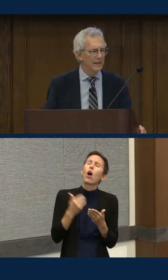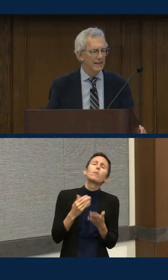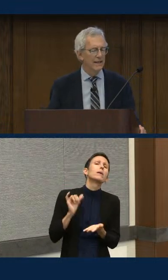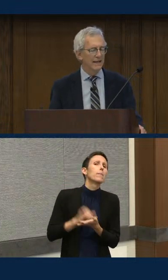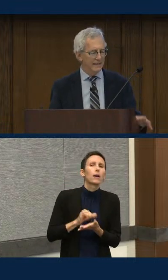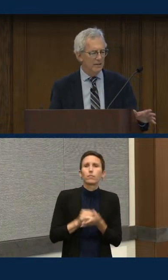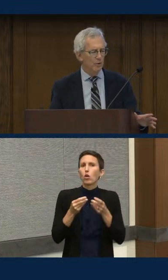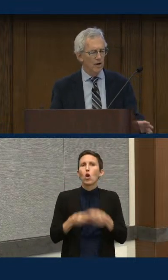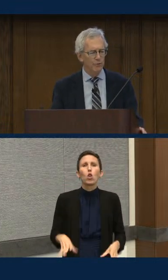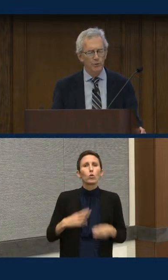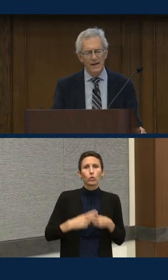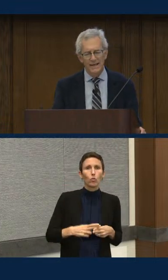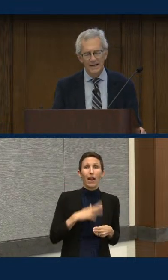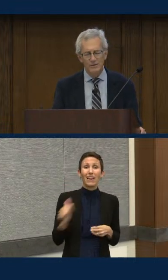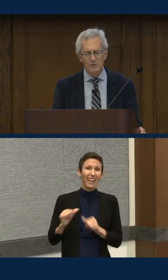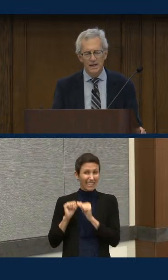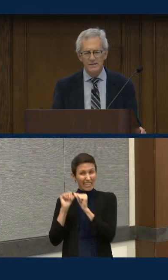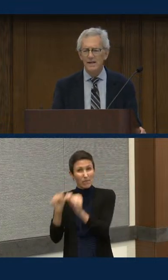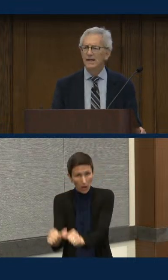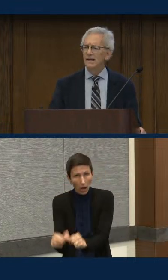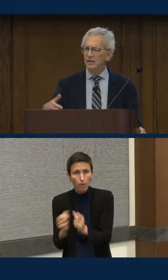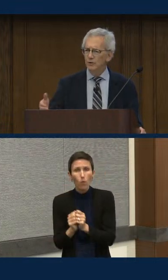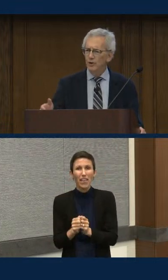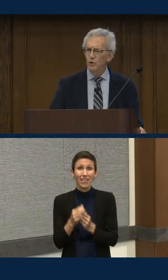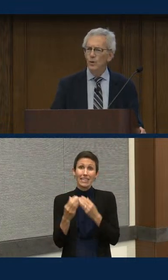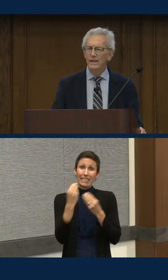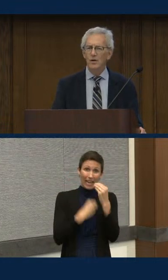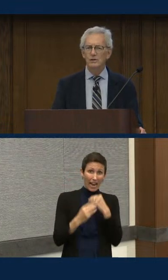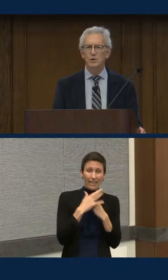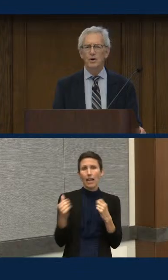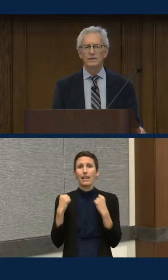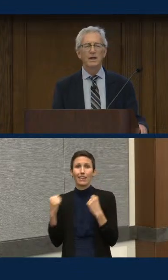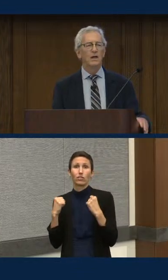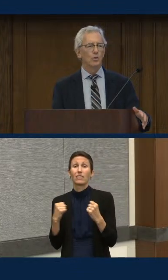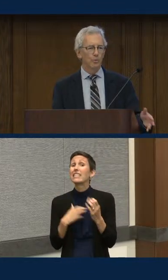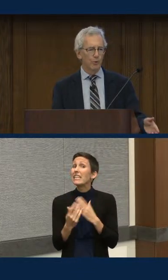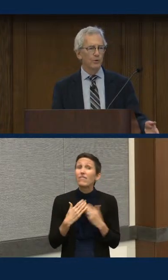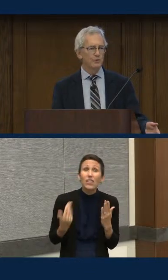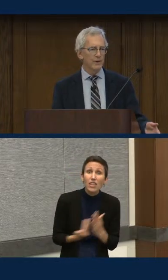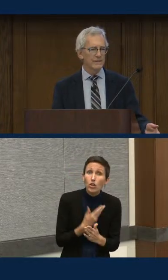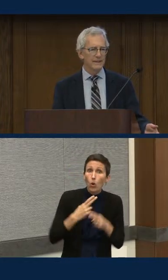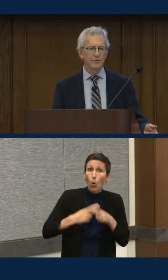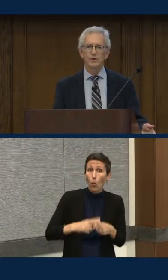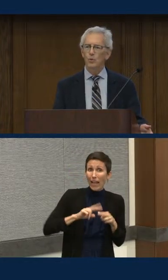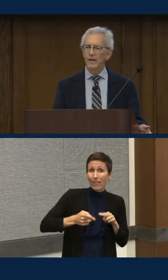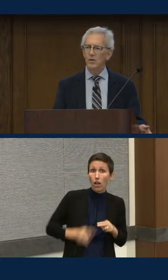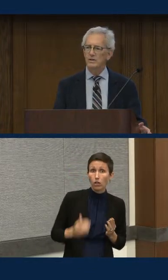keep it off through diet and exercise even the new weight loss drugs will produce